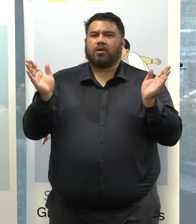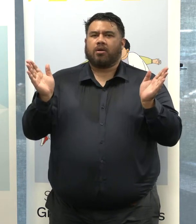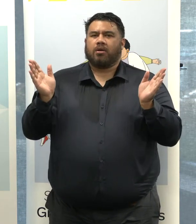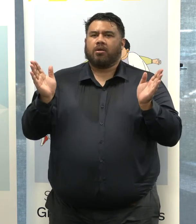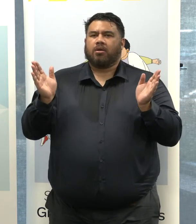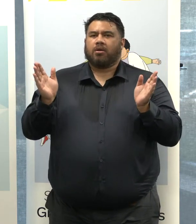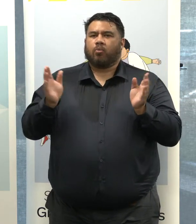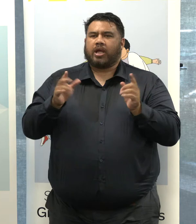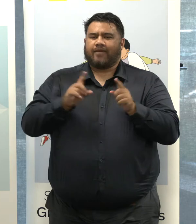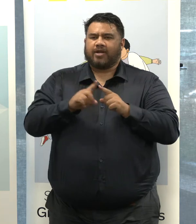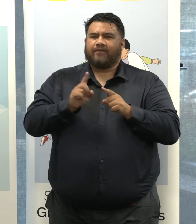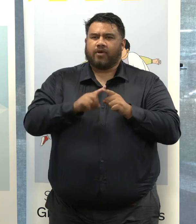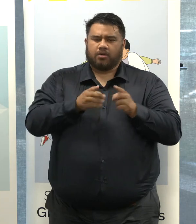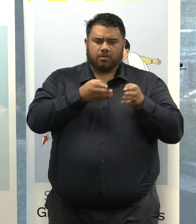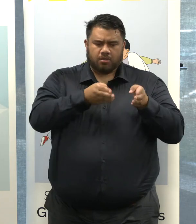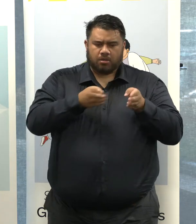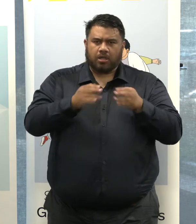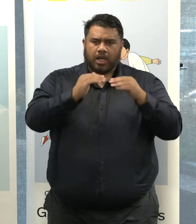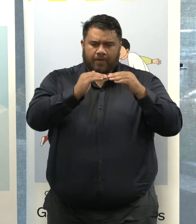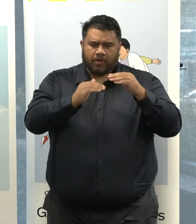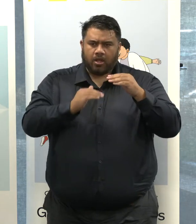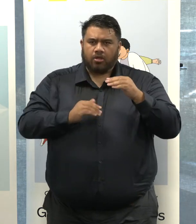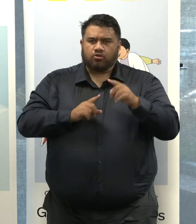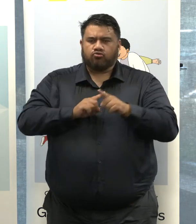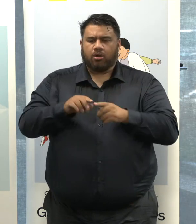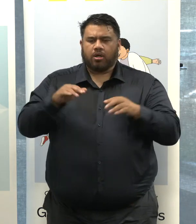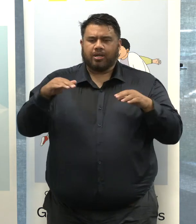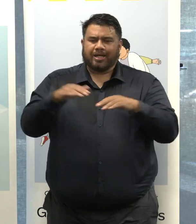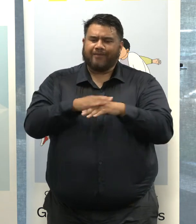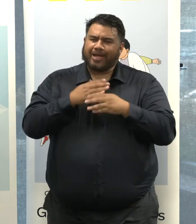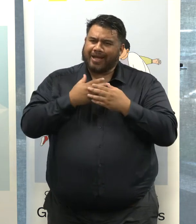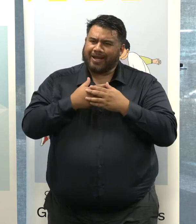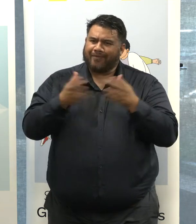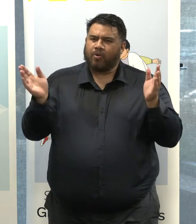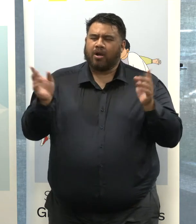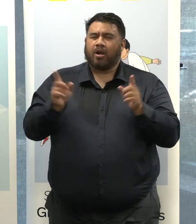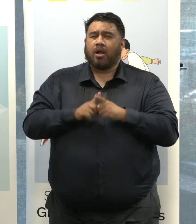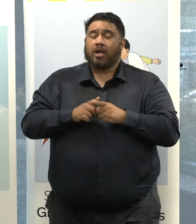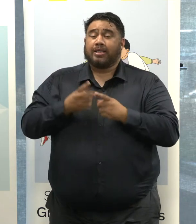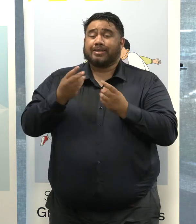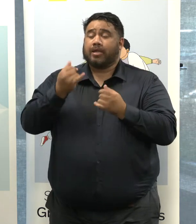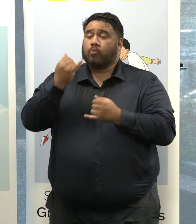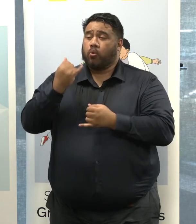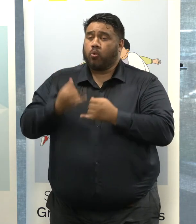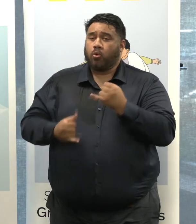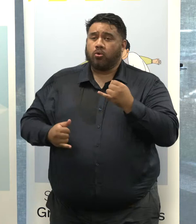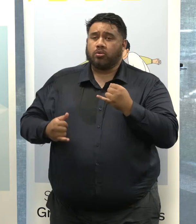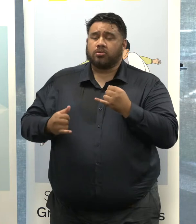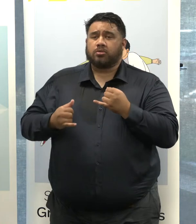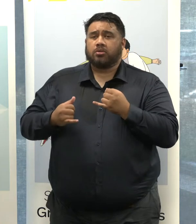where people will fall through the cracks so it has a number of players on it to help ensure